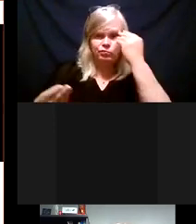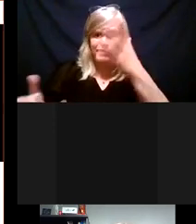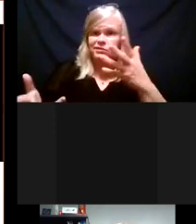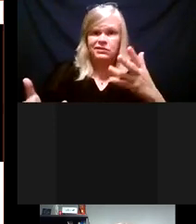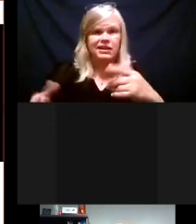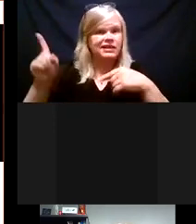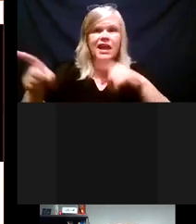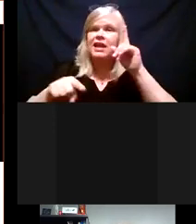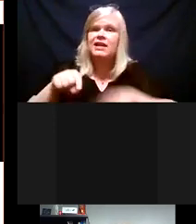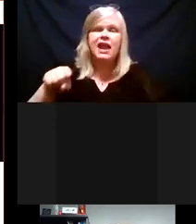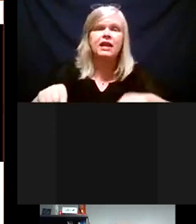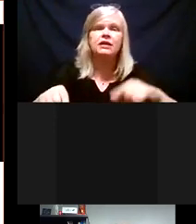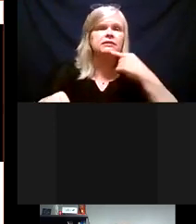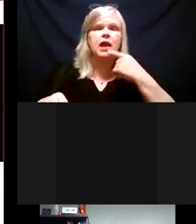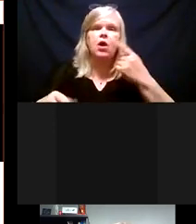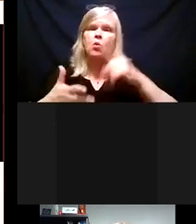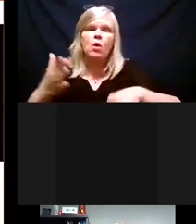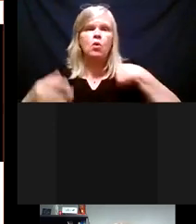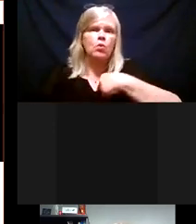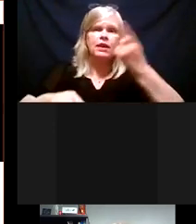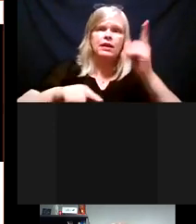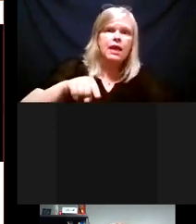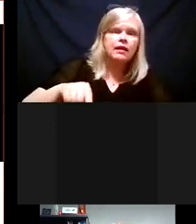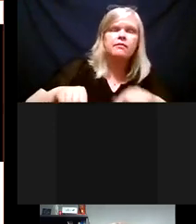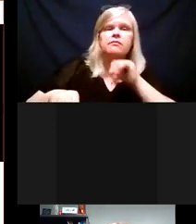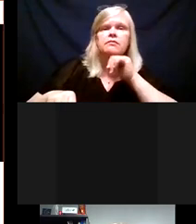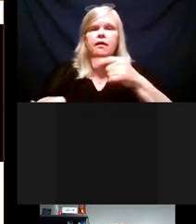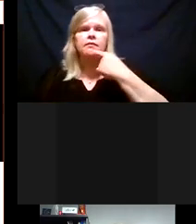THEY CAN BE AN IMPORTANT RESOURCE FOR SUPPORT FOR THEIR